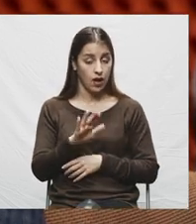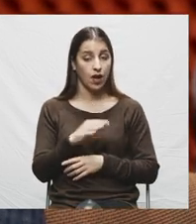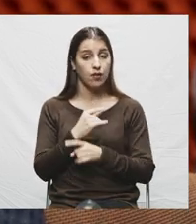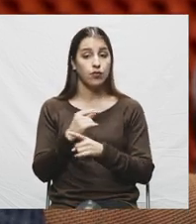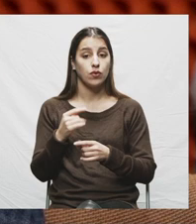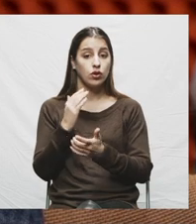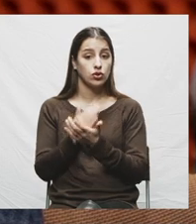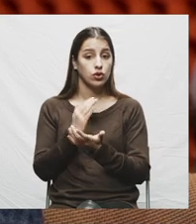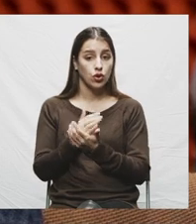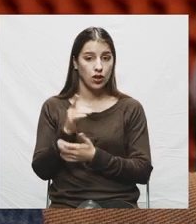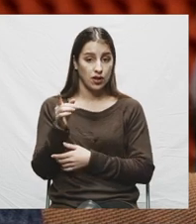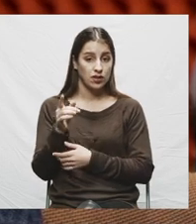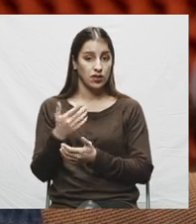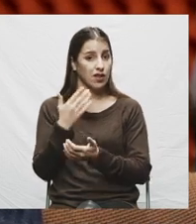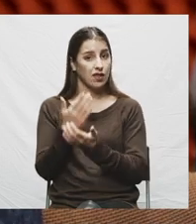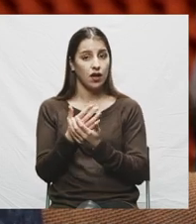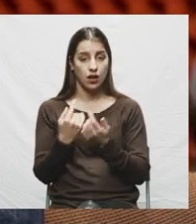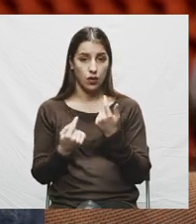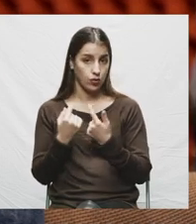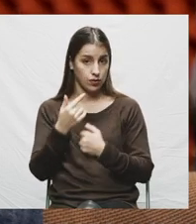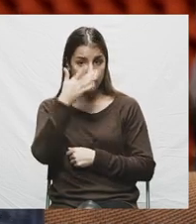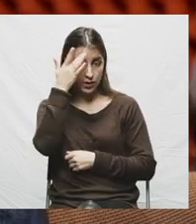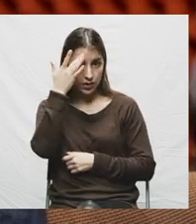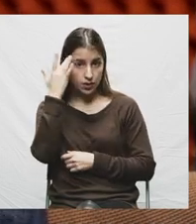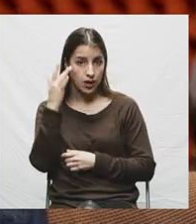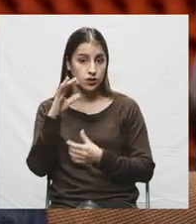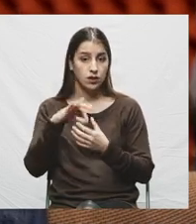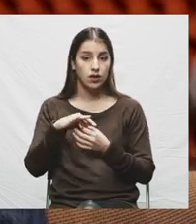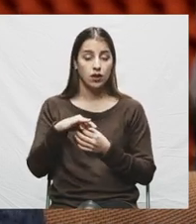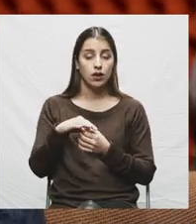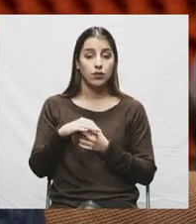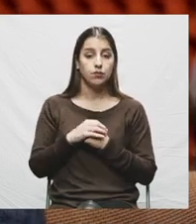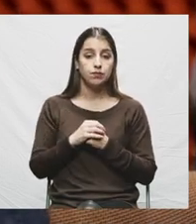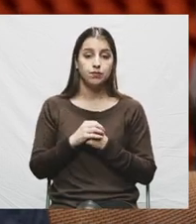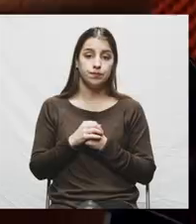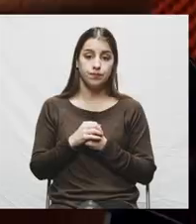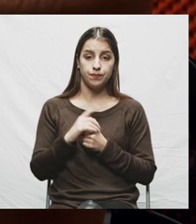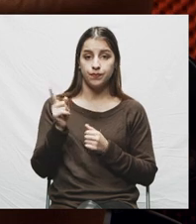because it was a school that allowed… would make it easier in this.